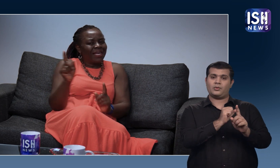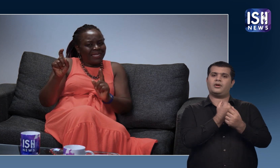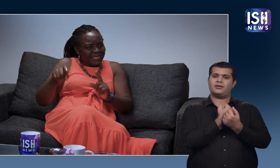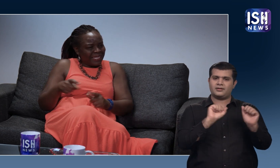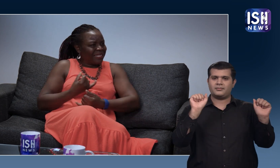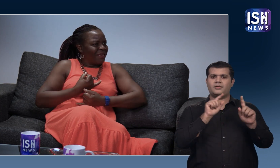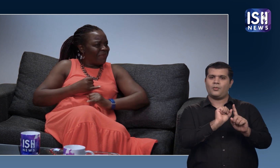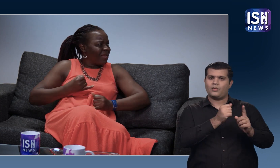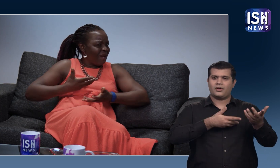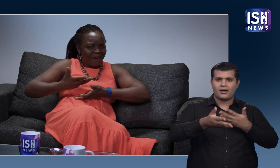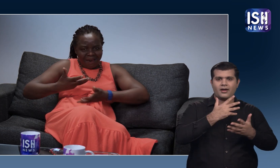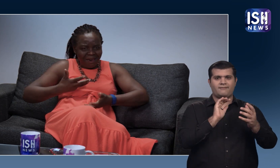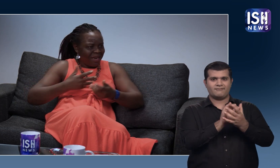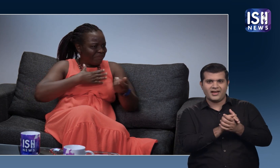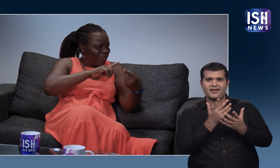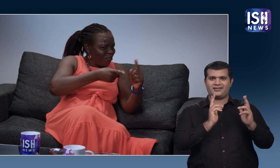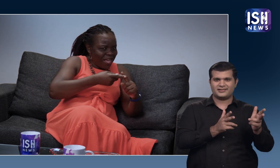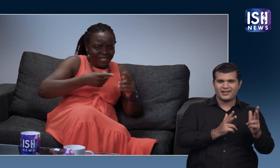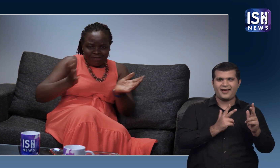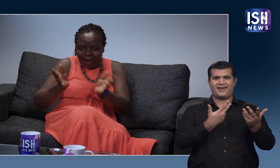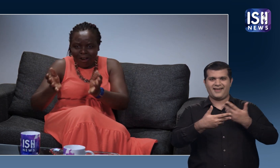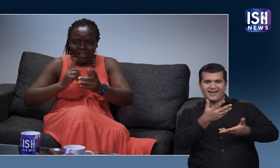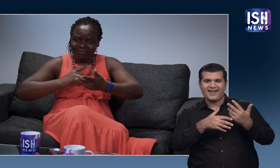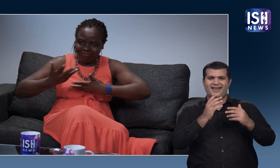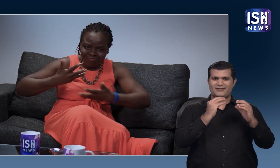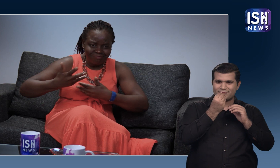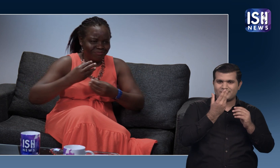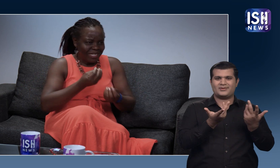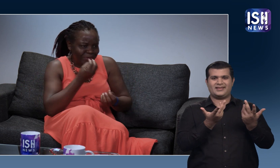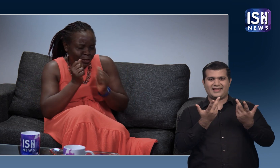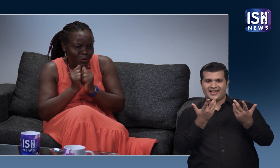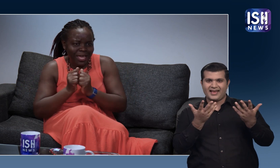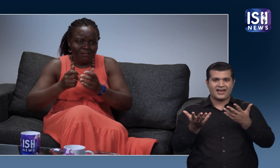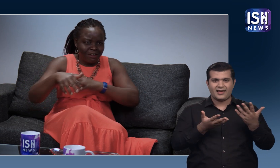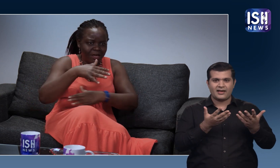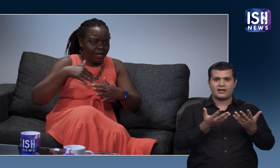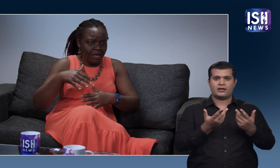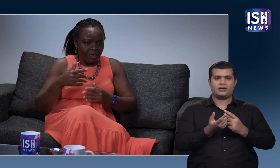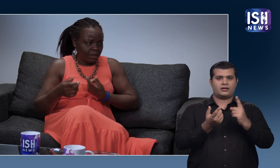Deaf need to be independent, to interact with each other, talk with their friends, eat together and socialize.